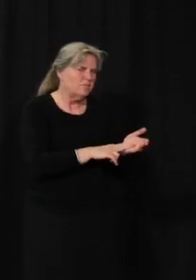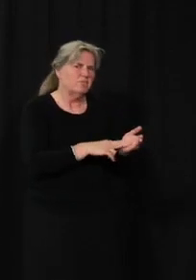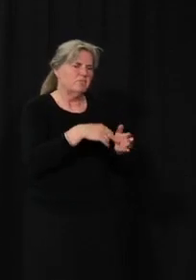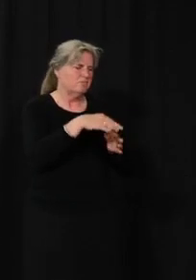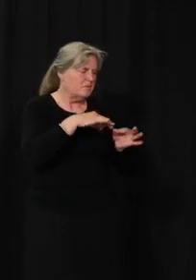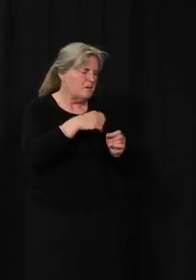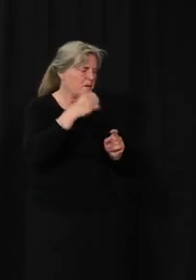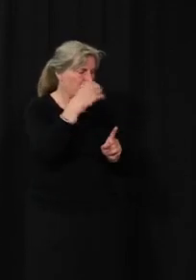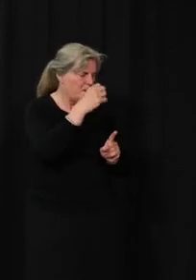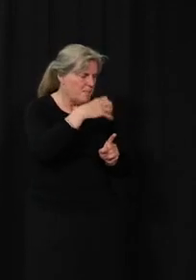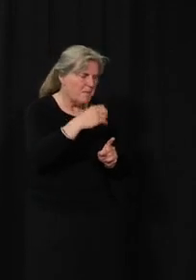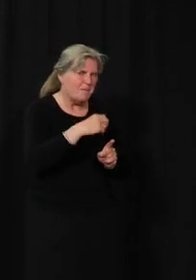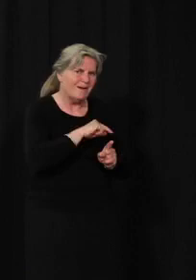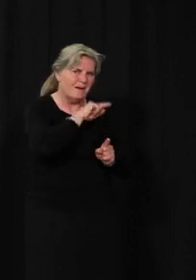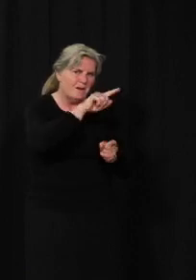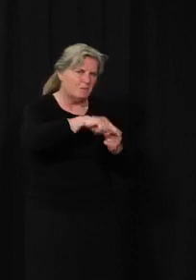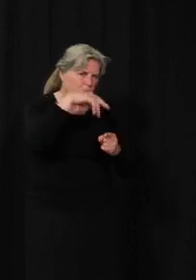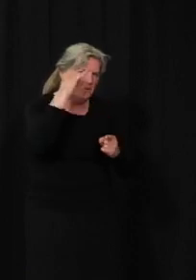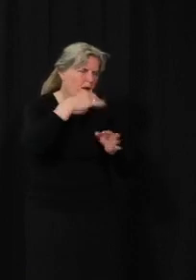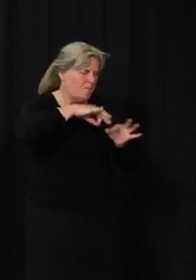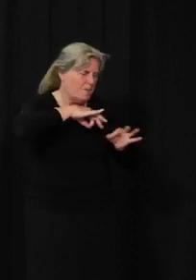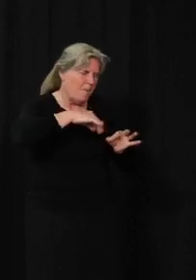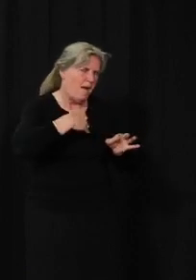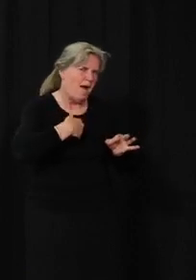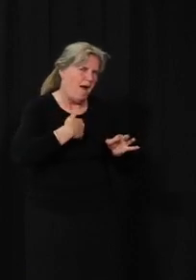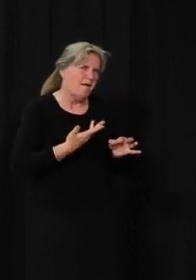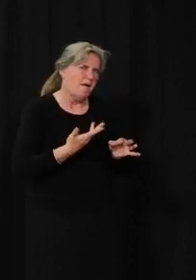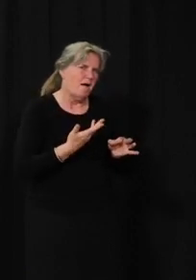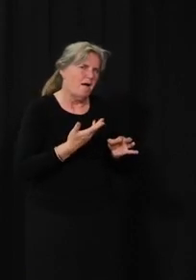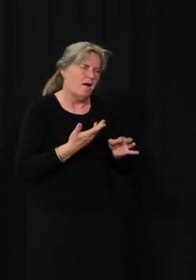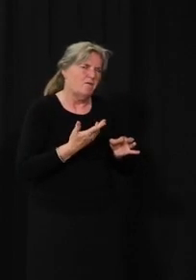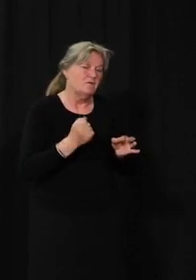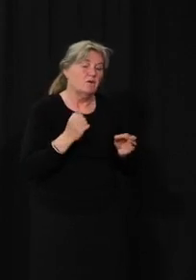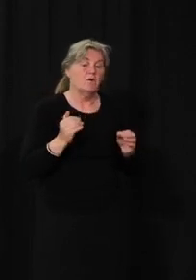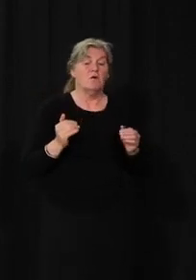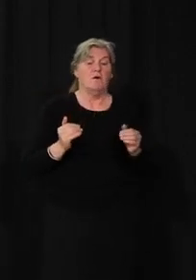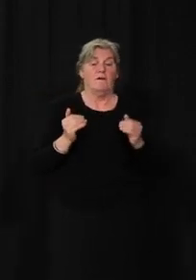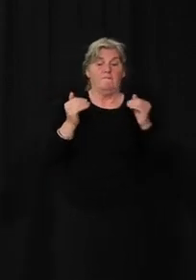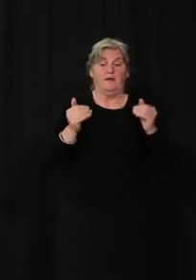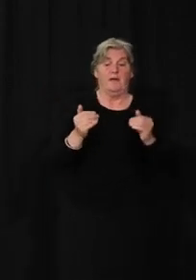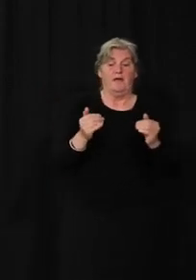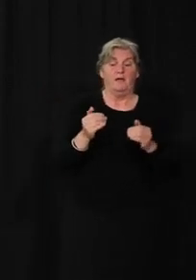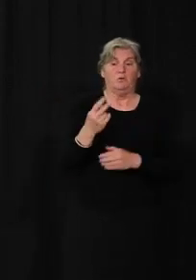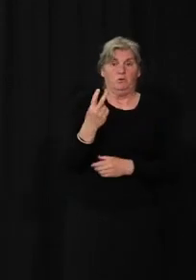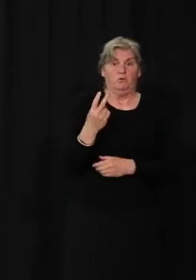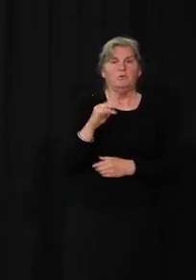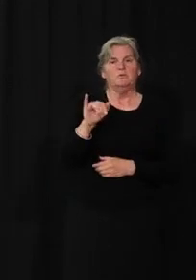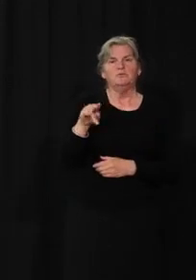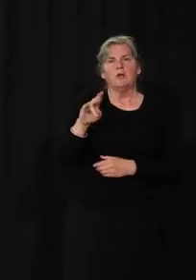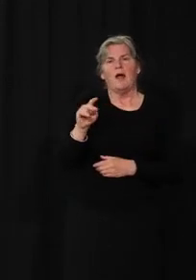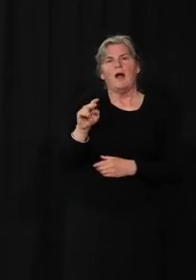There is still a process. So again, if we are going to moe into phase two which starts in July and our civil emergency